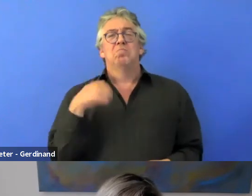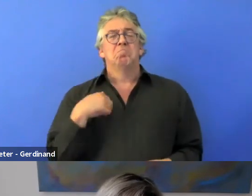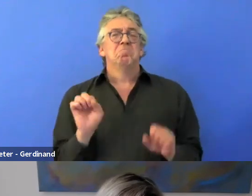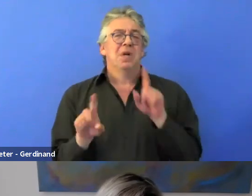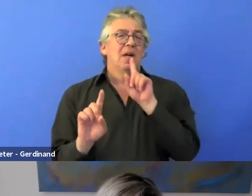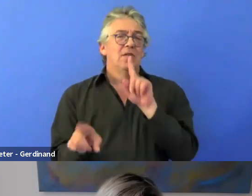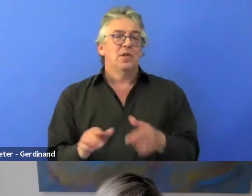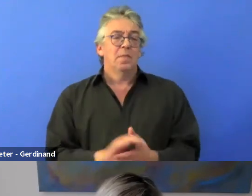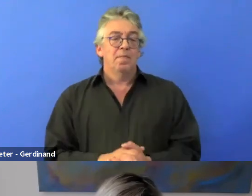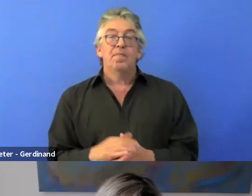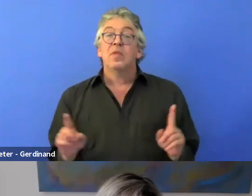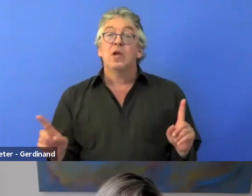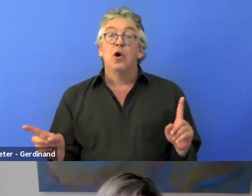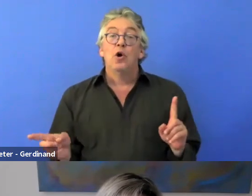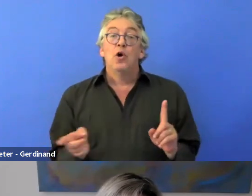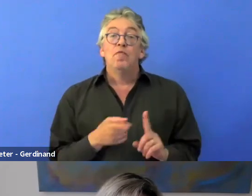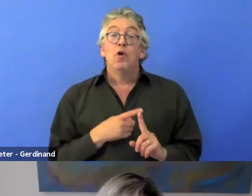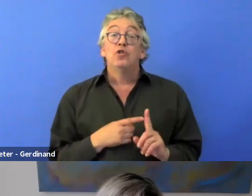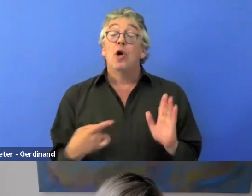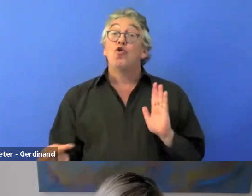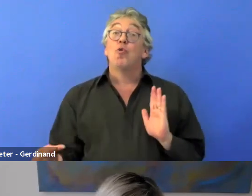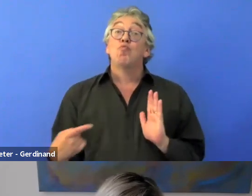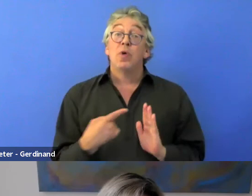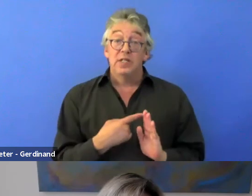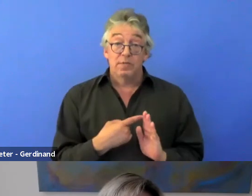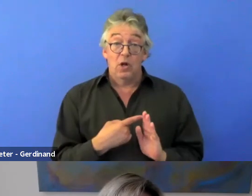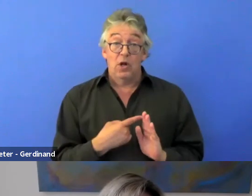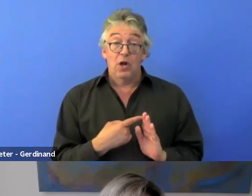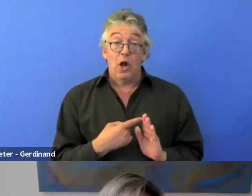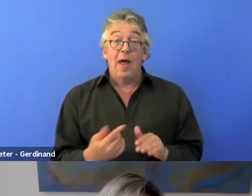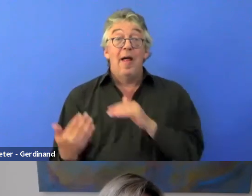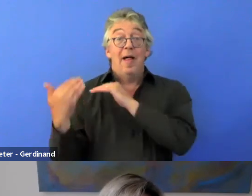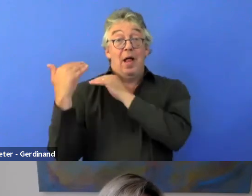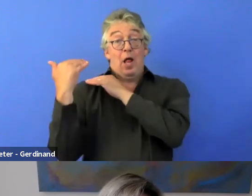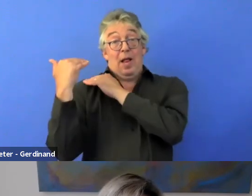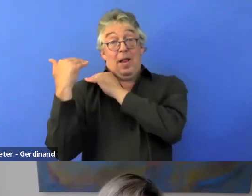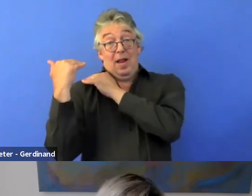First of all, there is a principle, that the liability of the manufacturer,